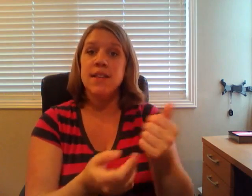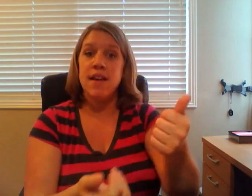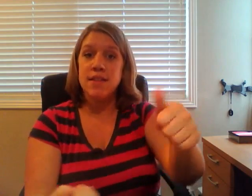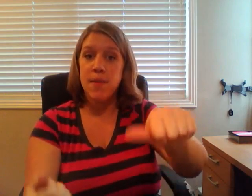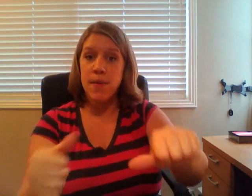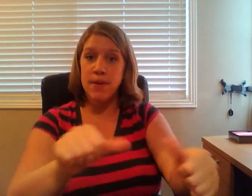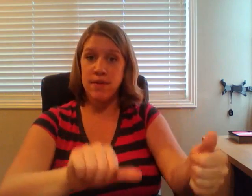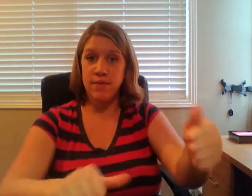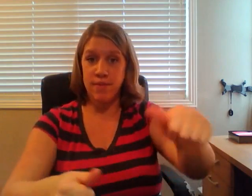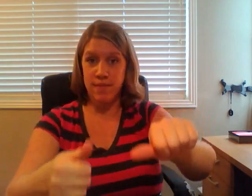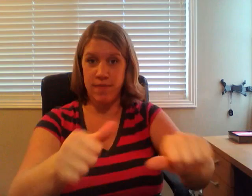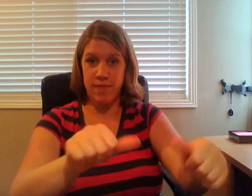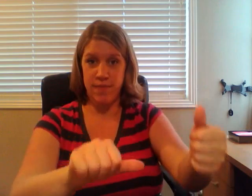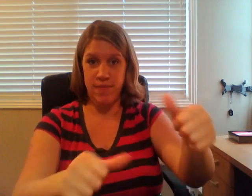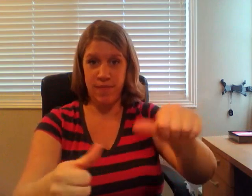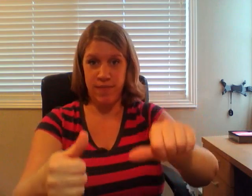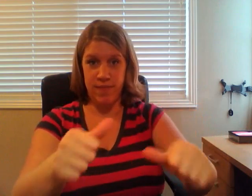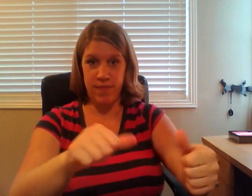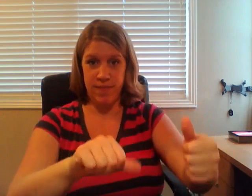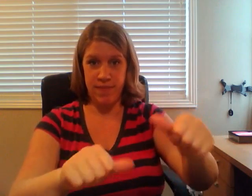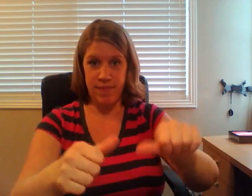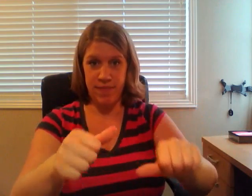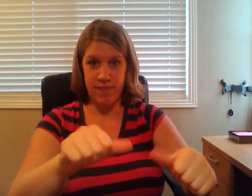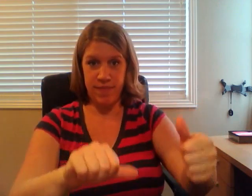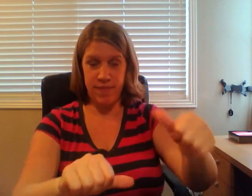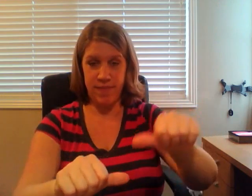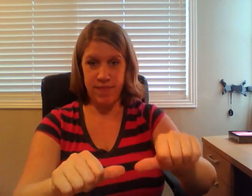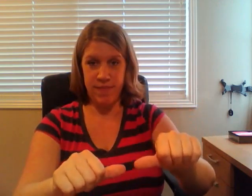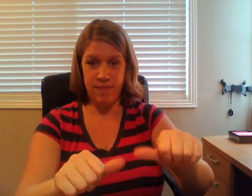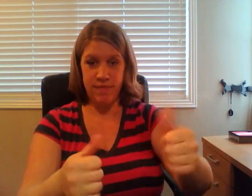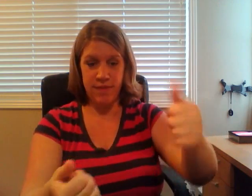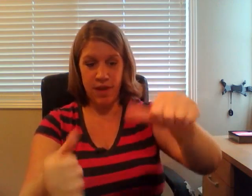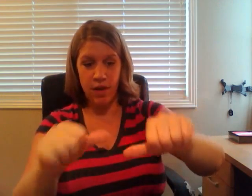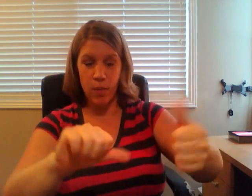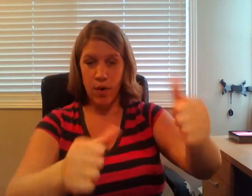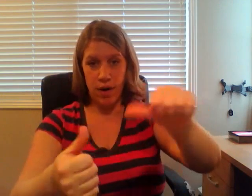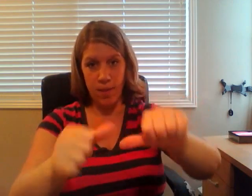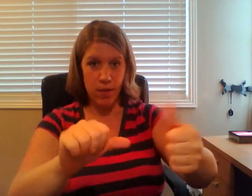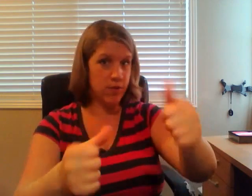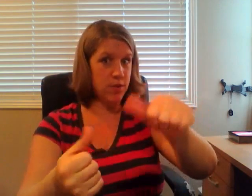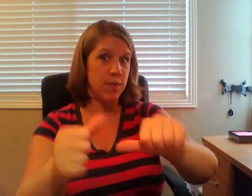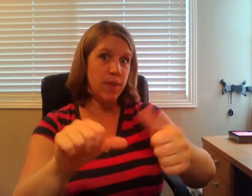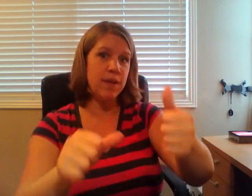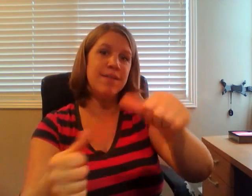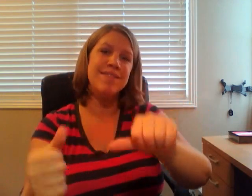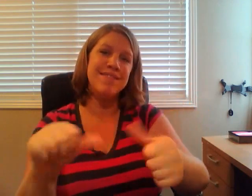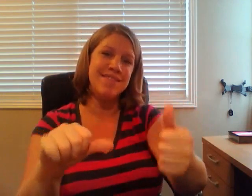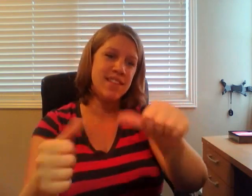Science